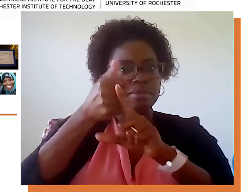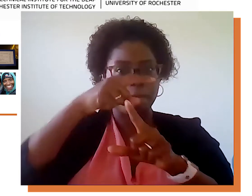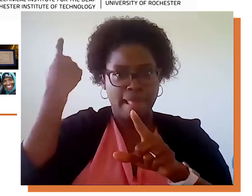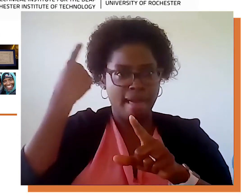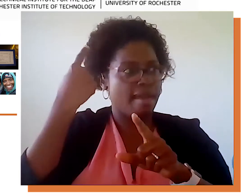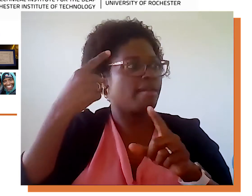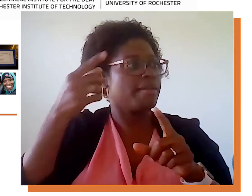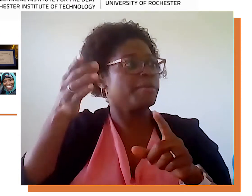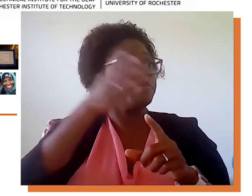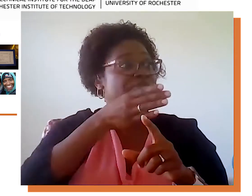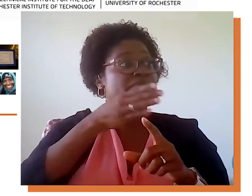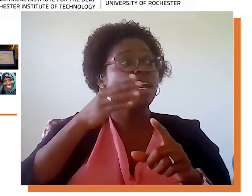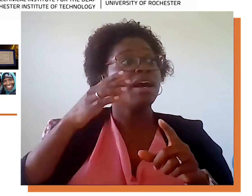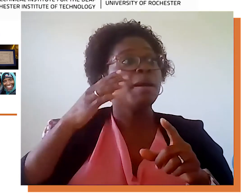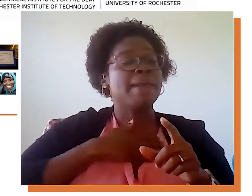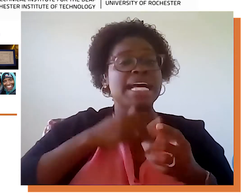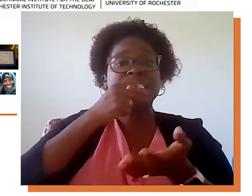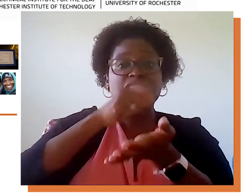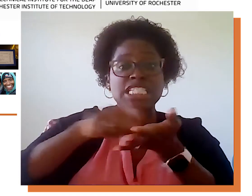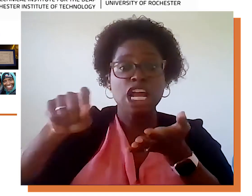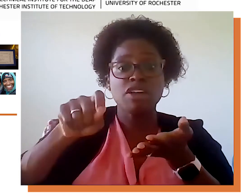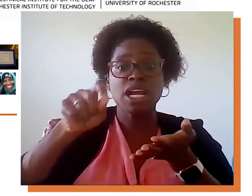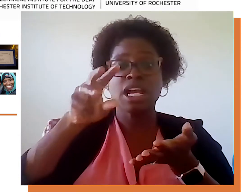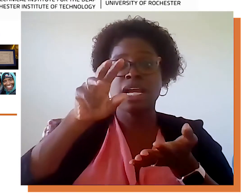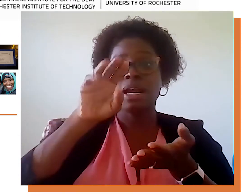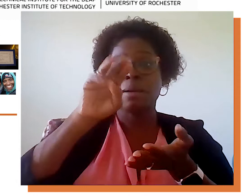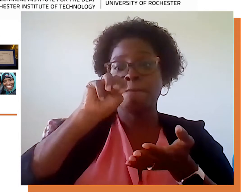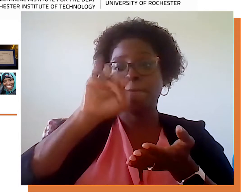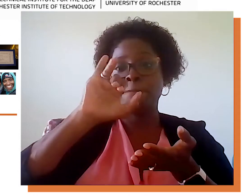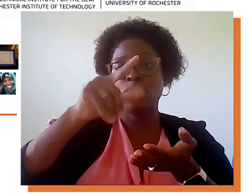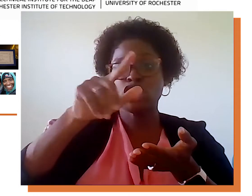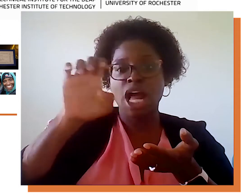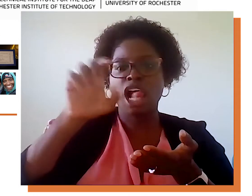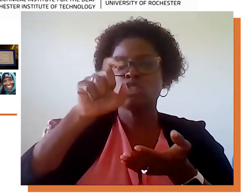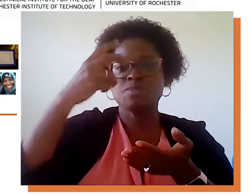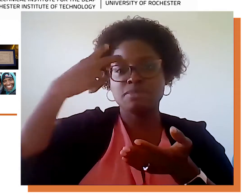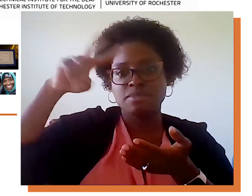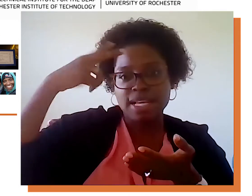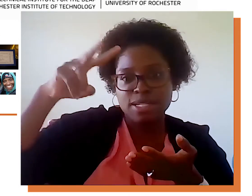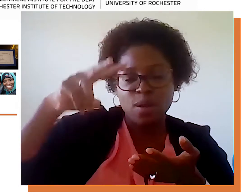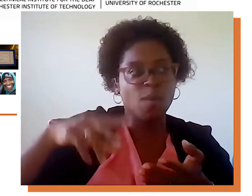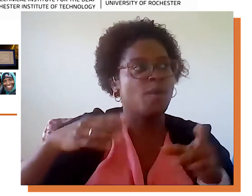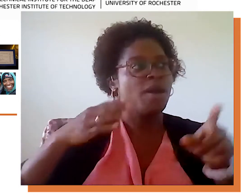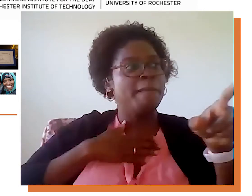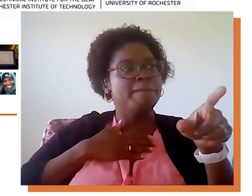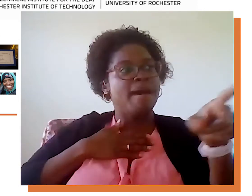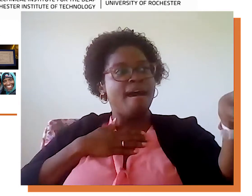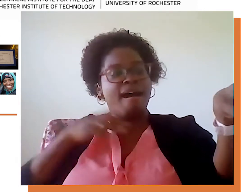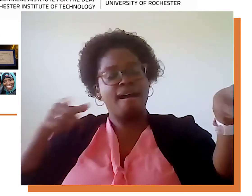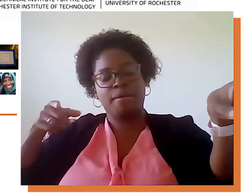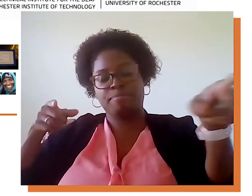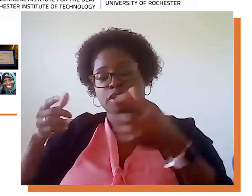It was James. He was black. The secretary was Michelle. She was Latino.